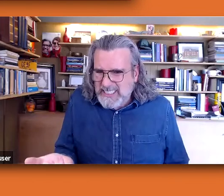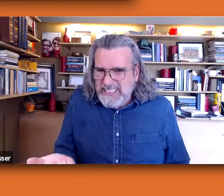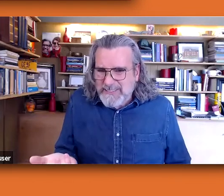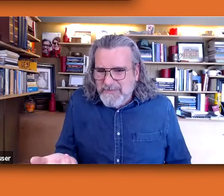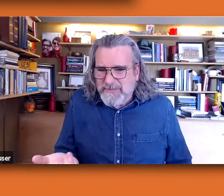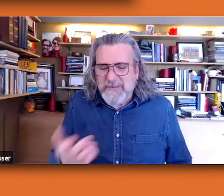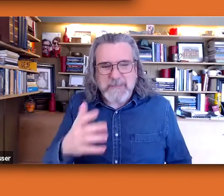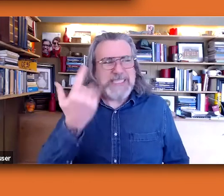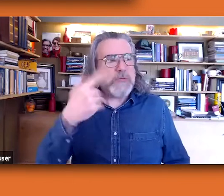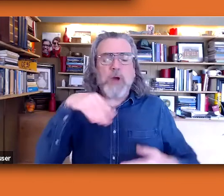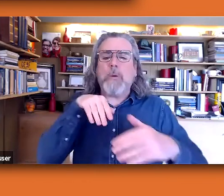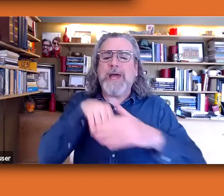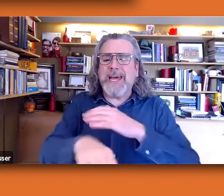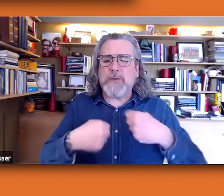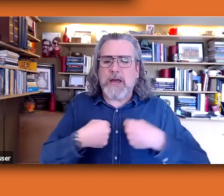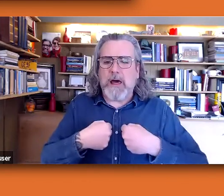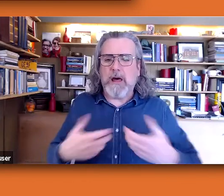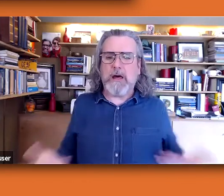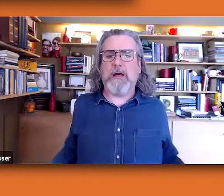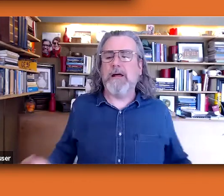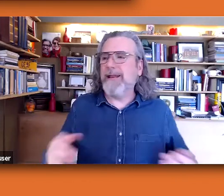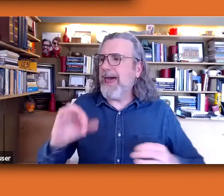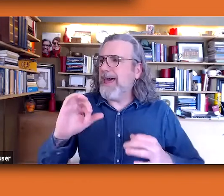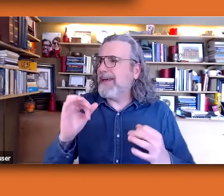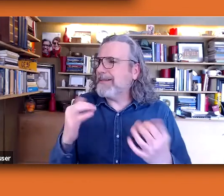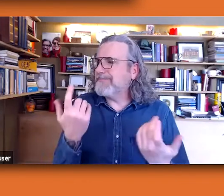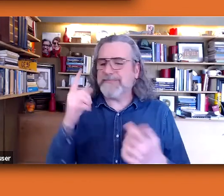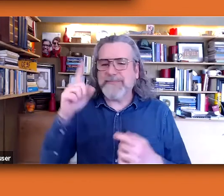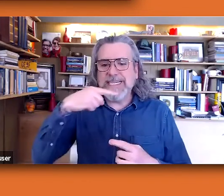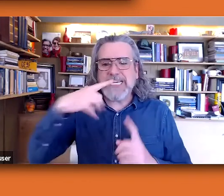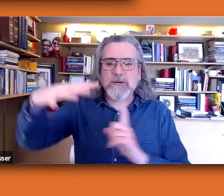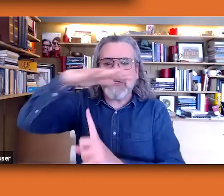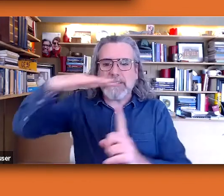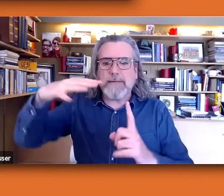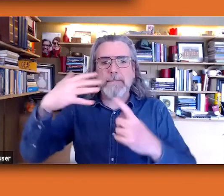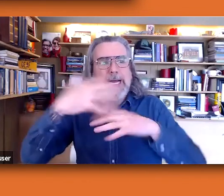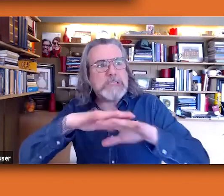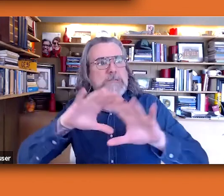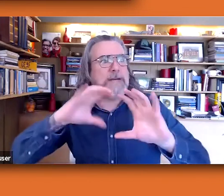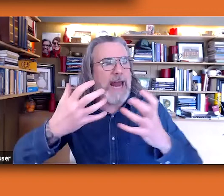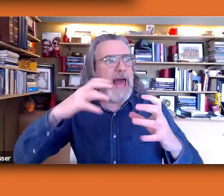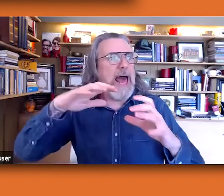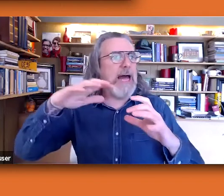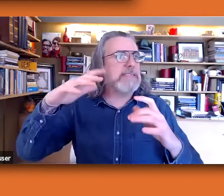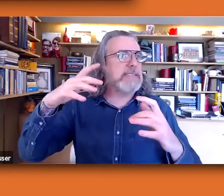Jessica: I did that myself, yep. Peter: You know, it's exhausting being in classes